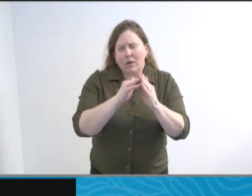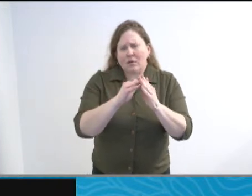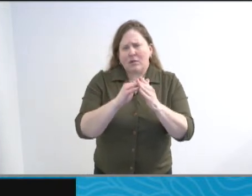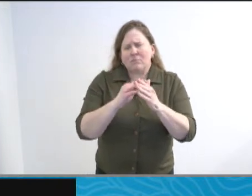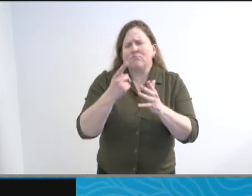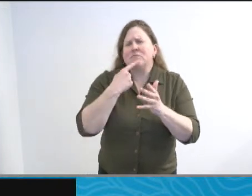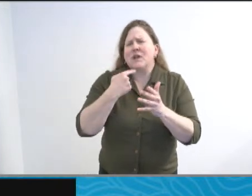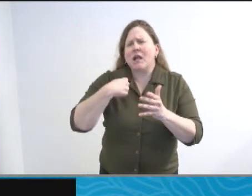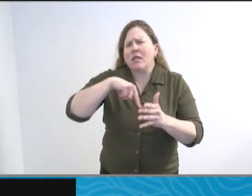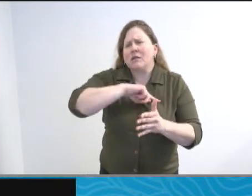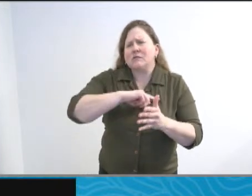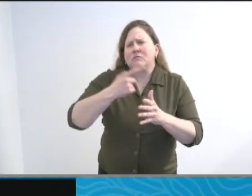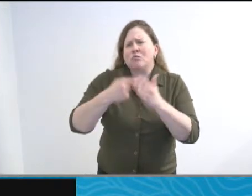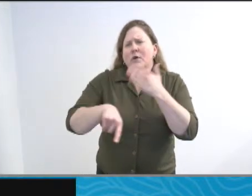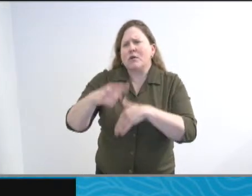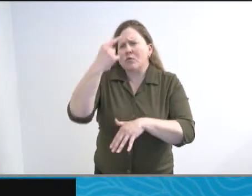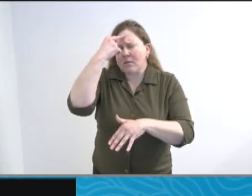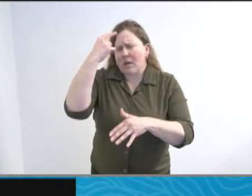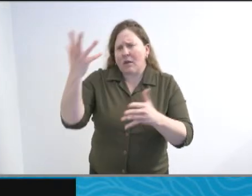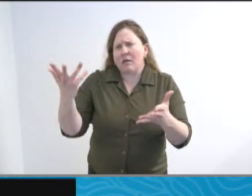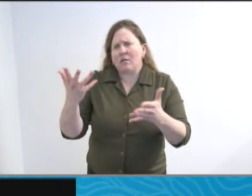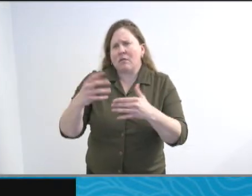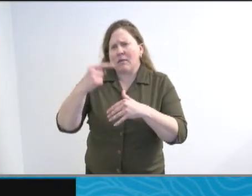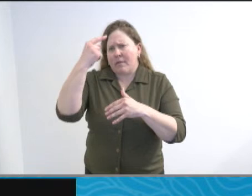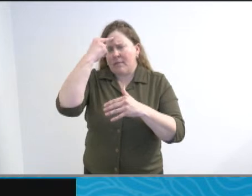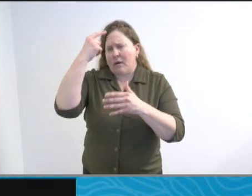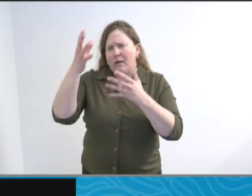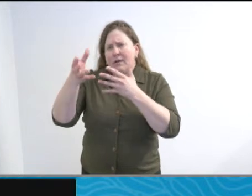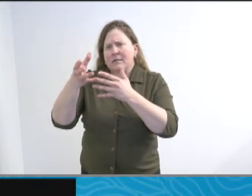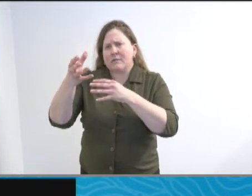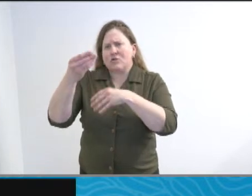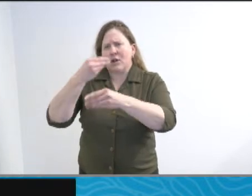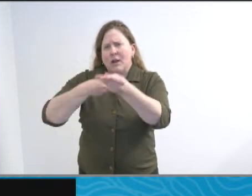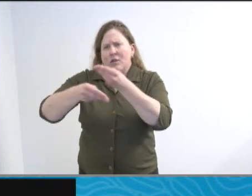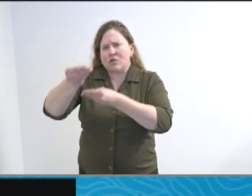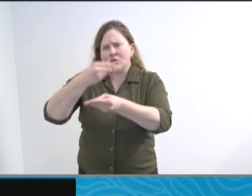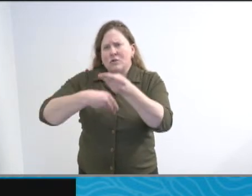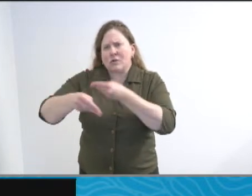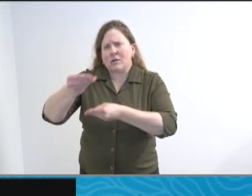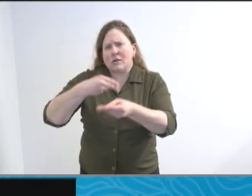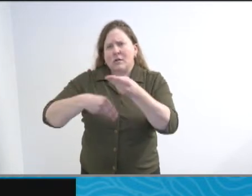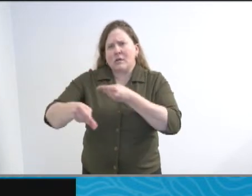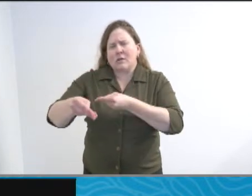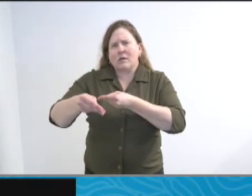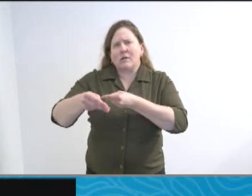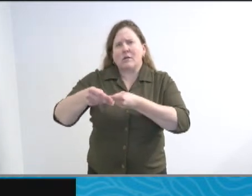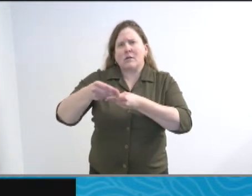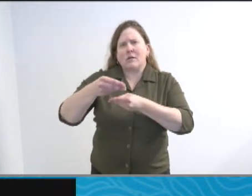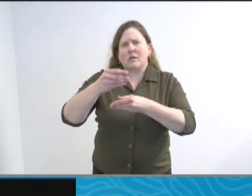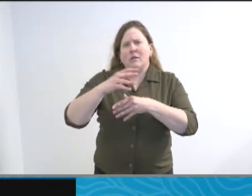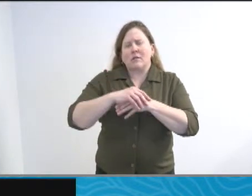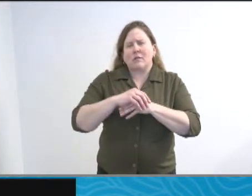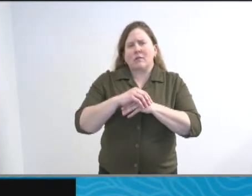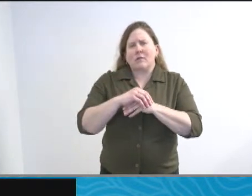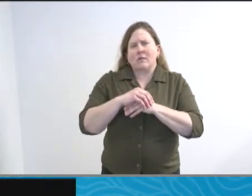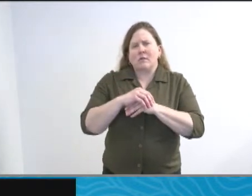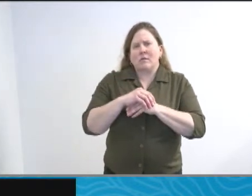And that was through a thought exchange through our parent advisory meetings such as DCACs, such as DLAC, and many others.